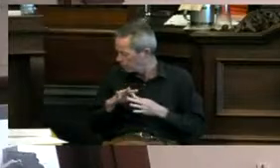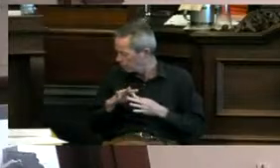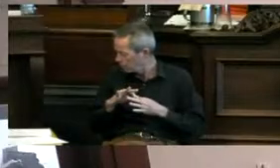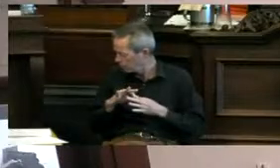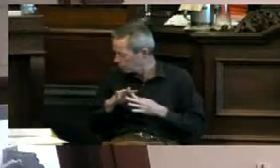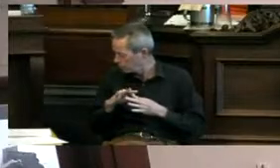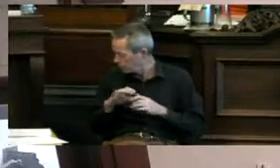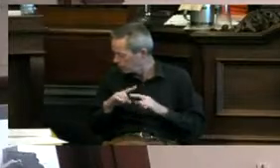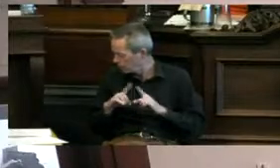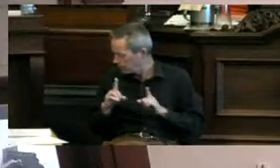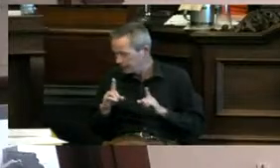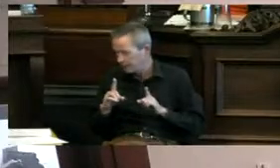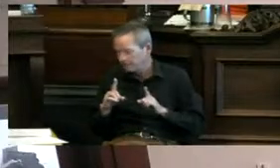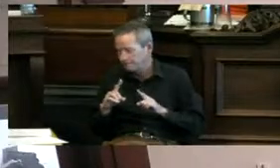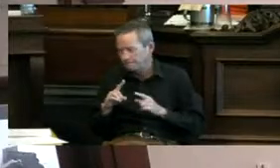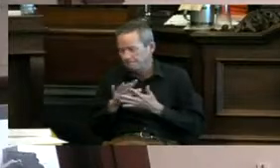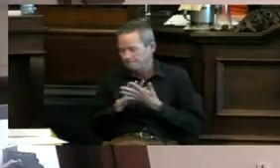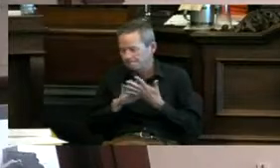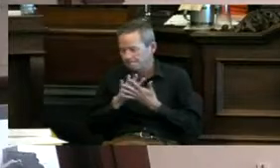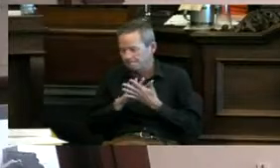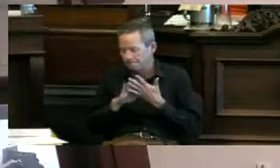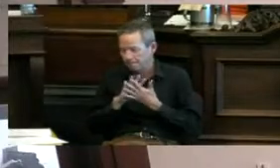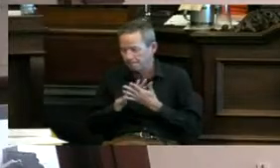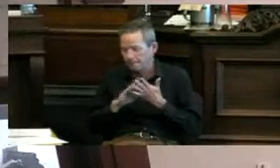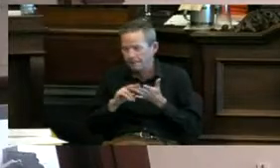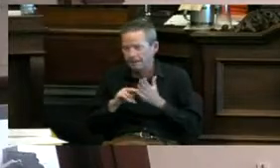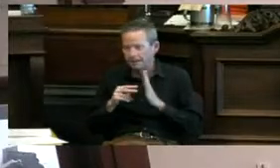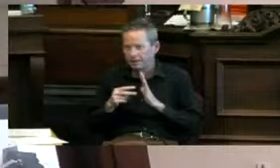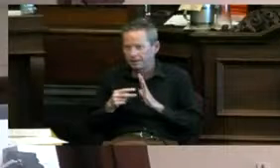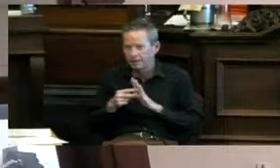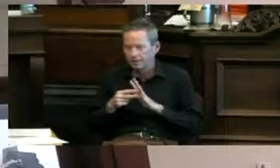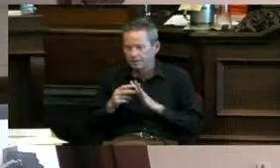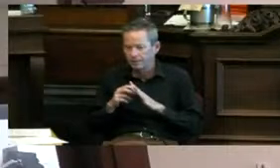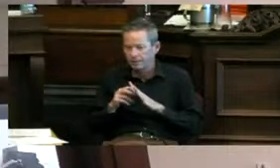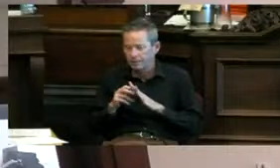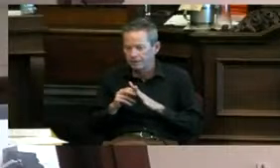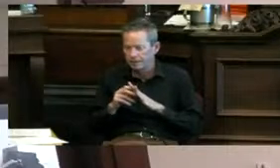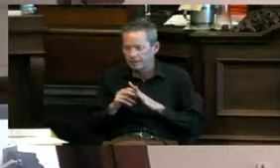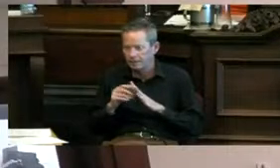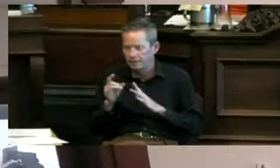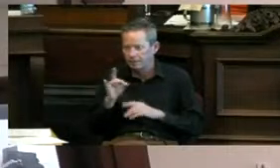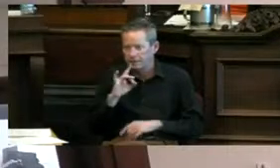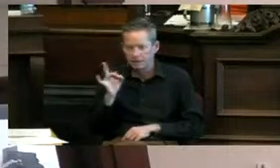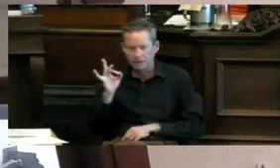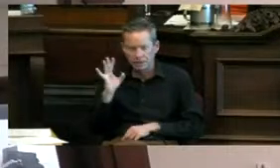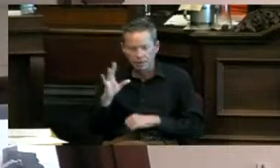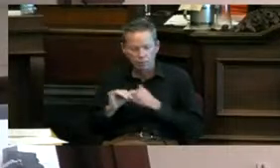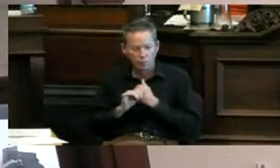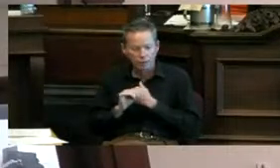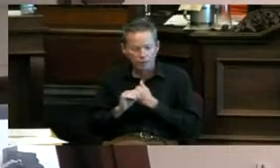you are morbidly obese, then yeah, we got all kinds of problems and issues with BMI and